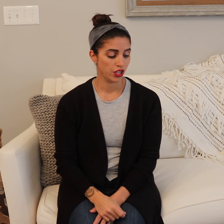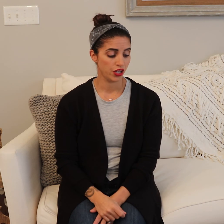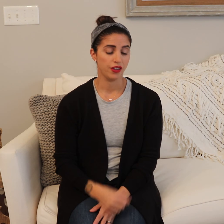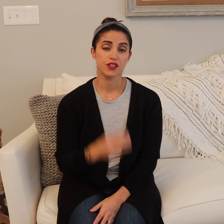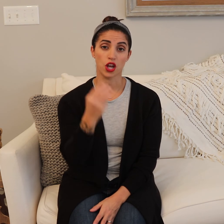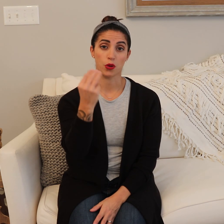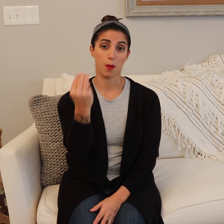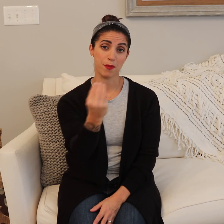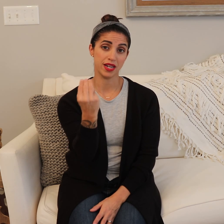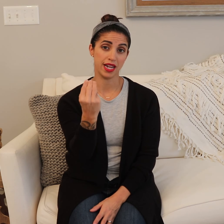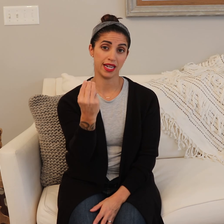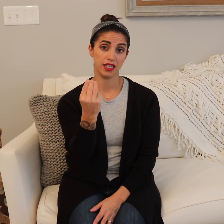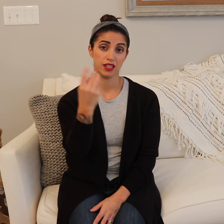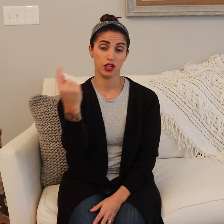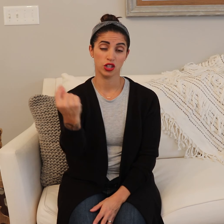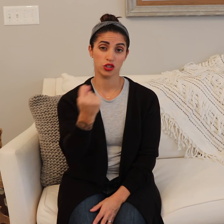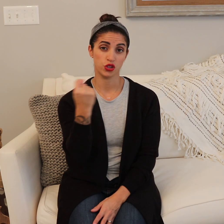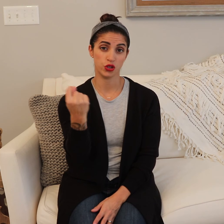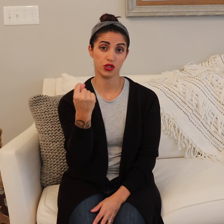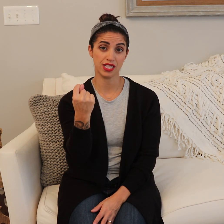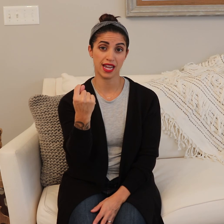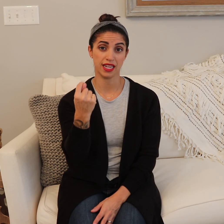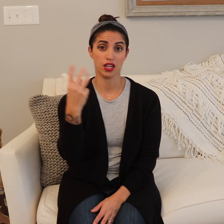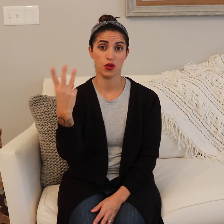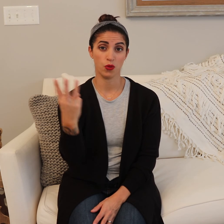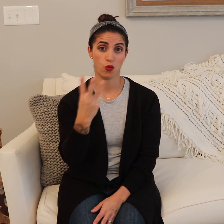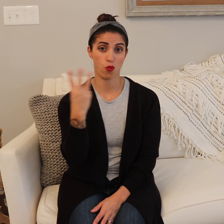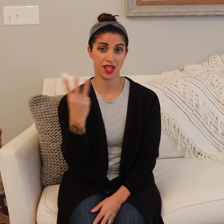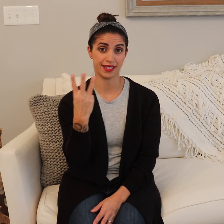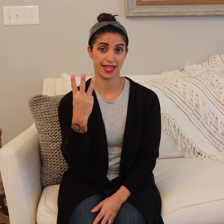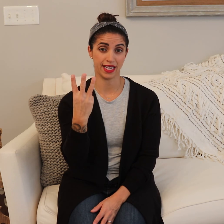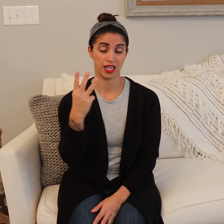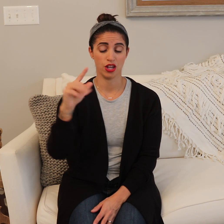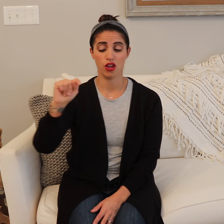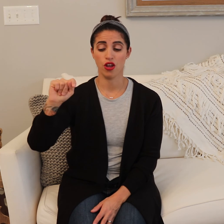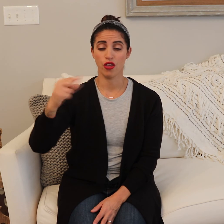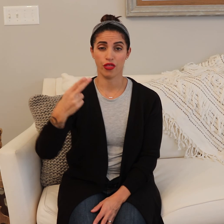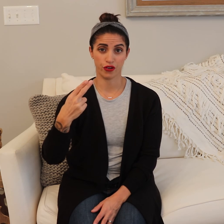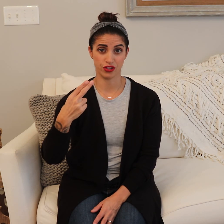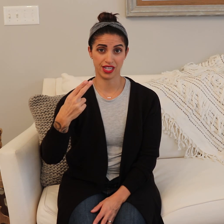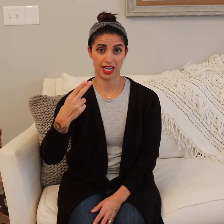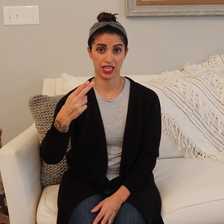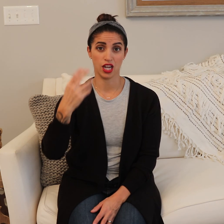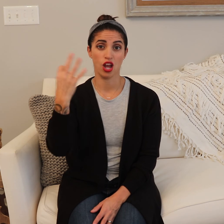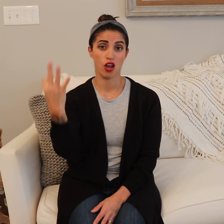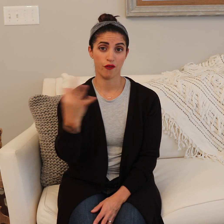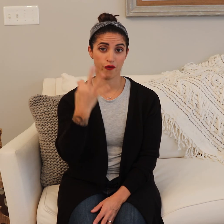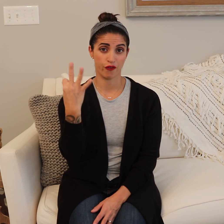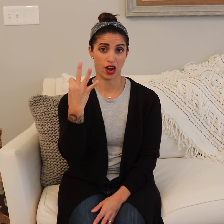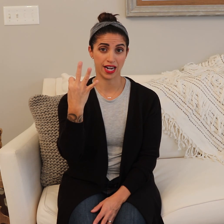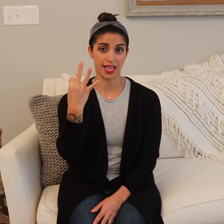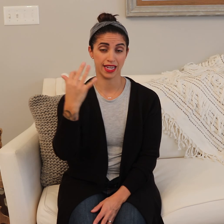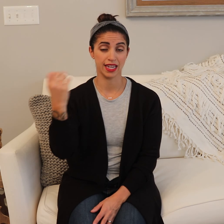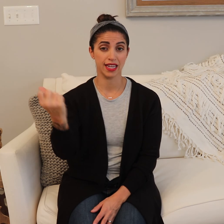So, Monday Tuesday Wednesday Thursday Friday